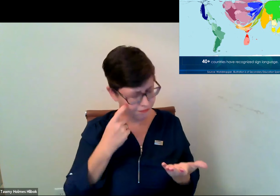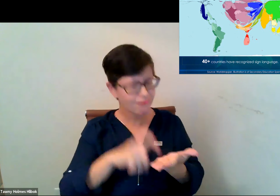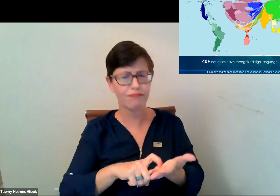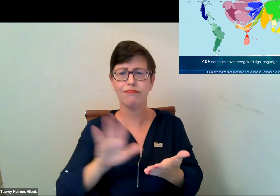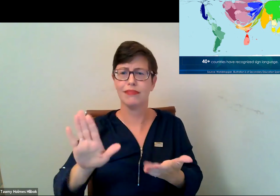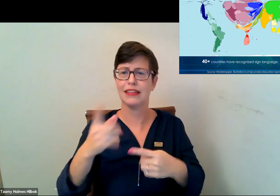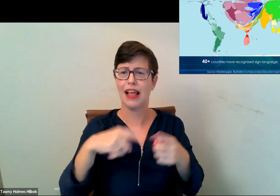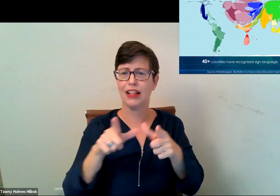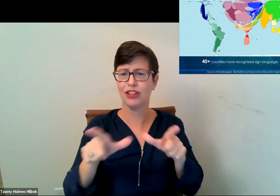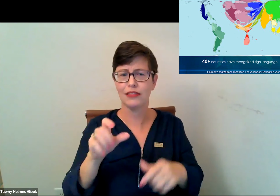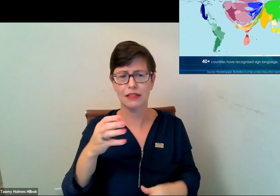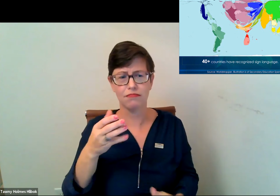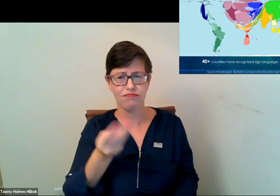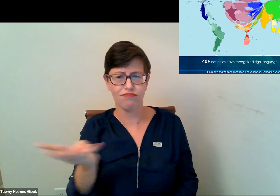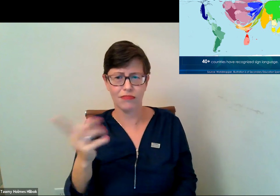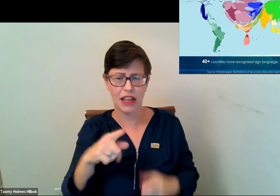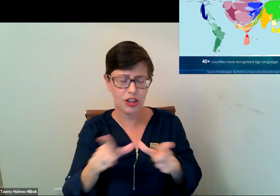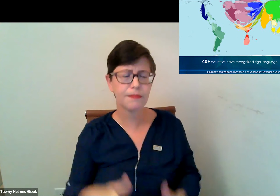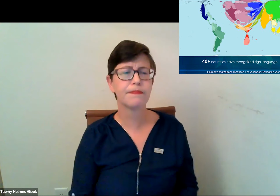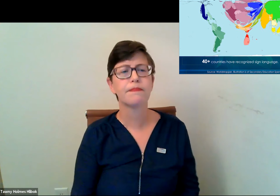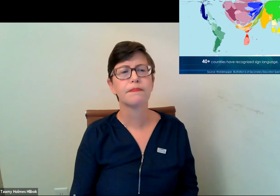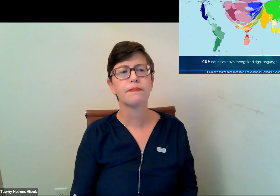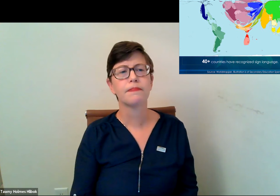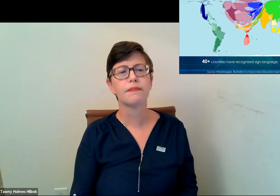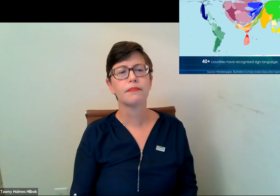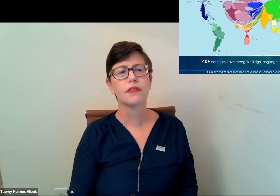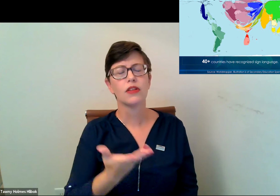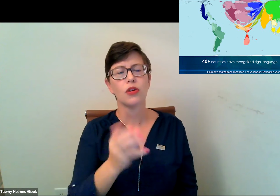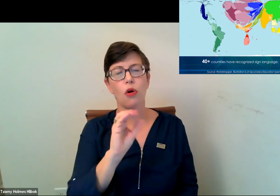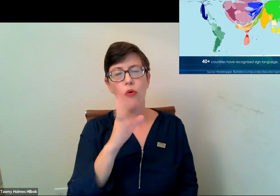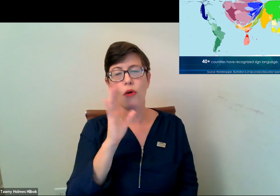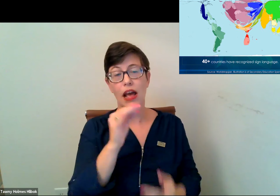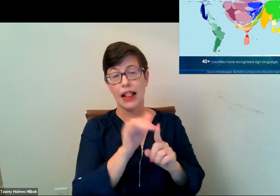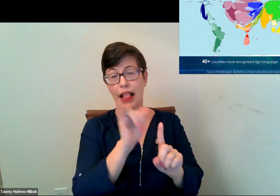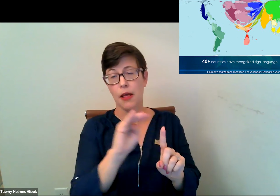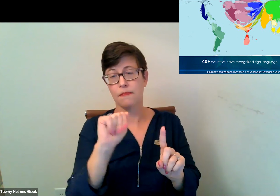them of their commitments and their promises to make sign language, a recognized language.